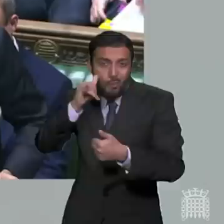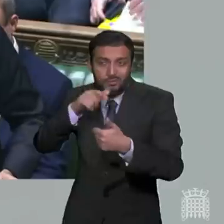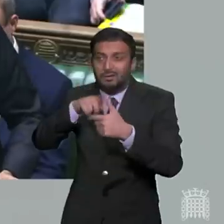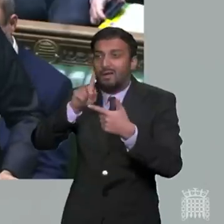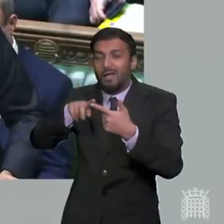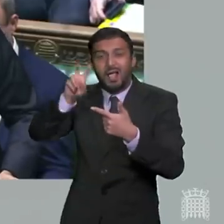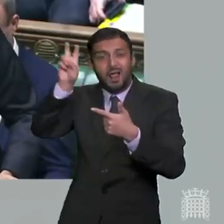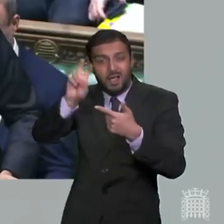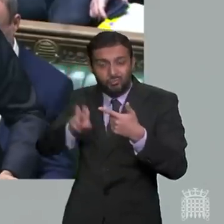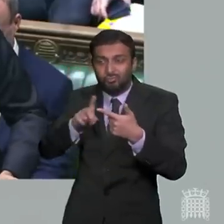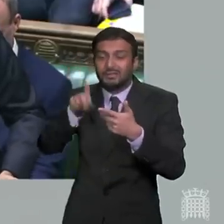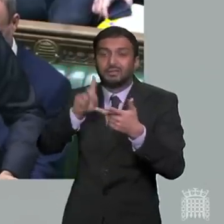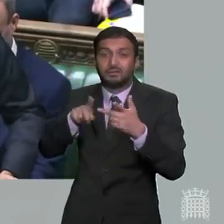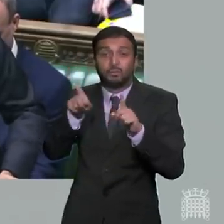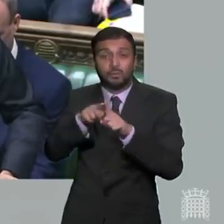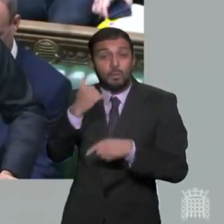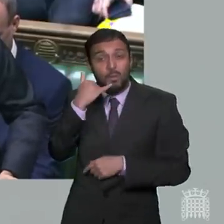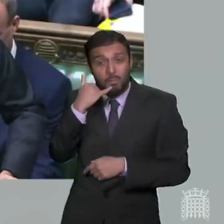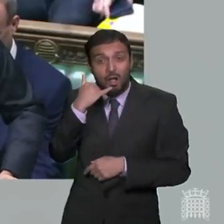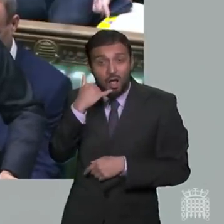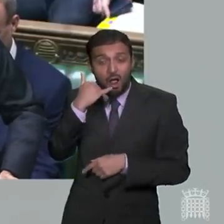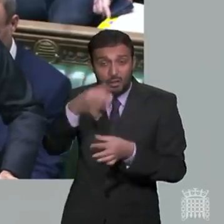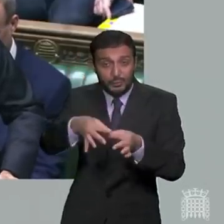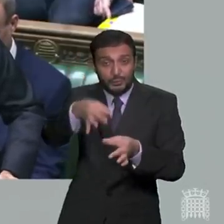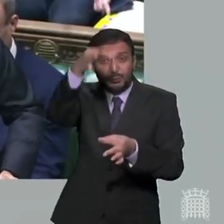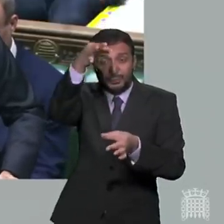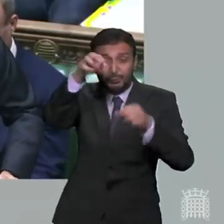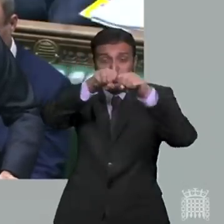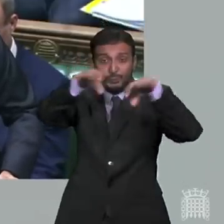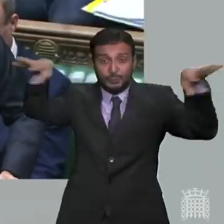mobile power generators that we are donating to power facilities across Ukraine.